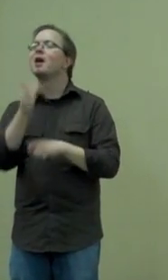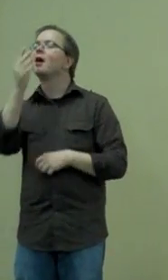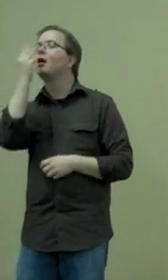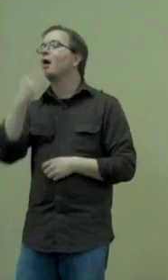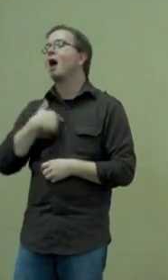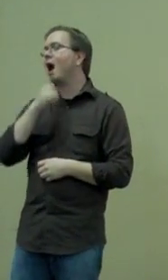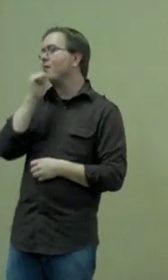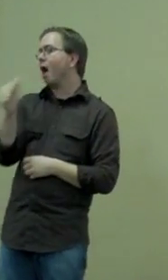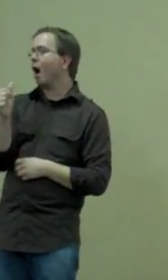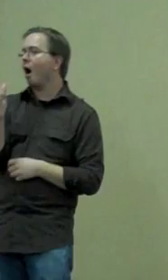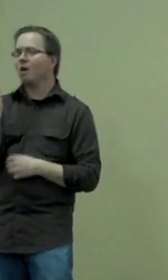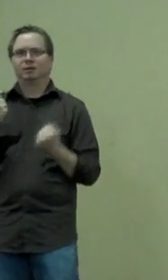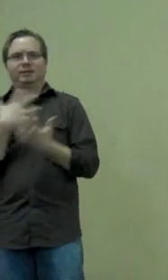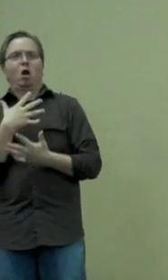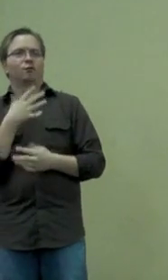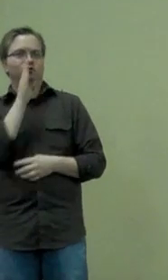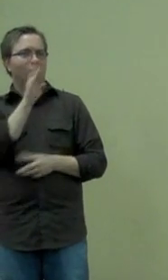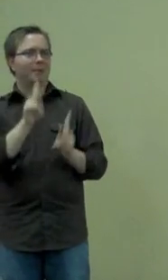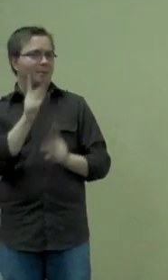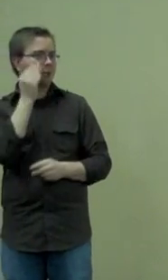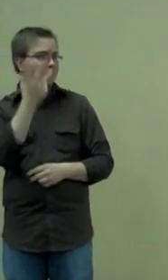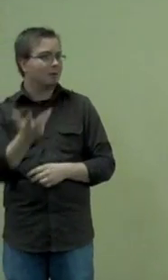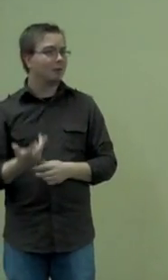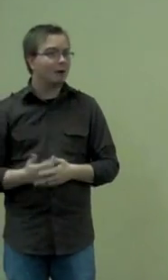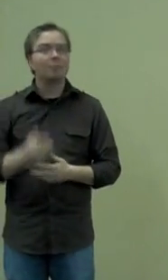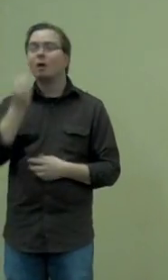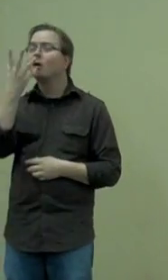Went home, 'hey mom, Jesus made me gay.' She was pissed. She tried to get a refund.